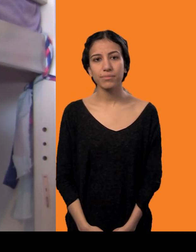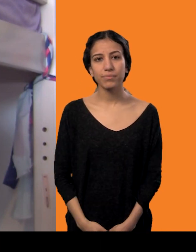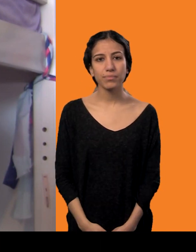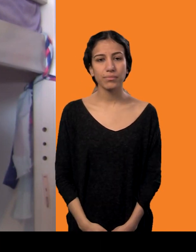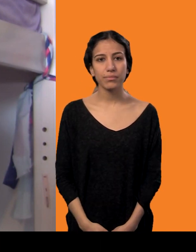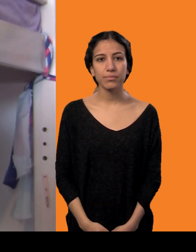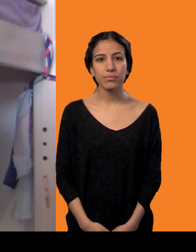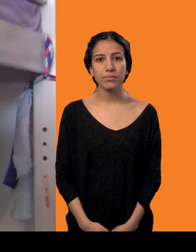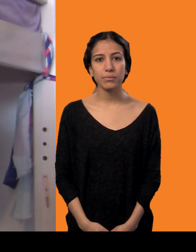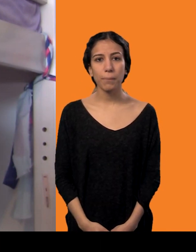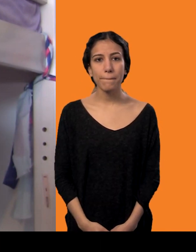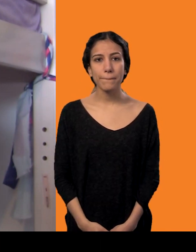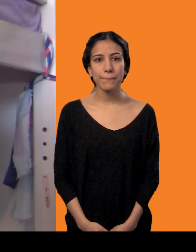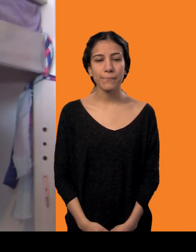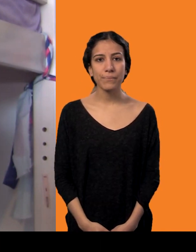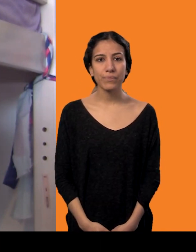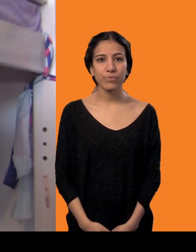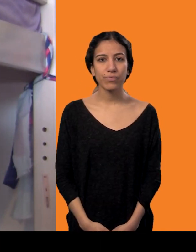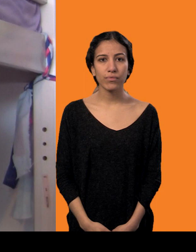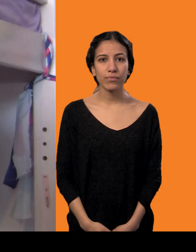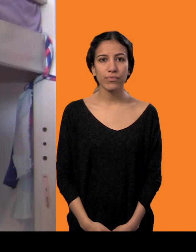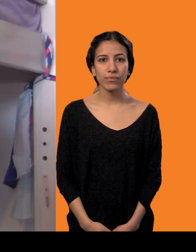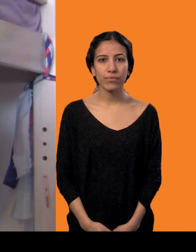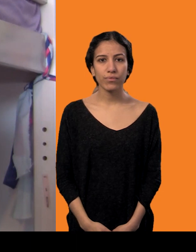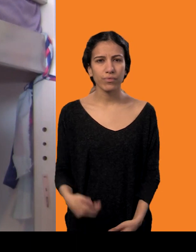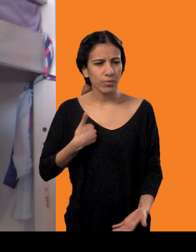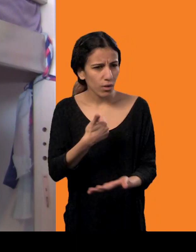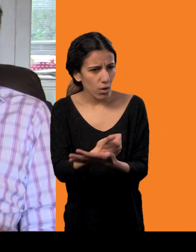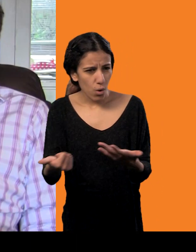just so he can give me antibiotics I can go by myself.